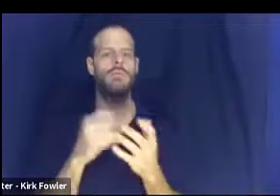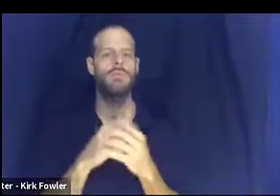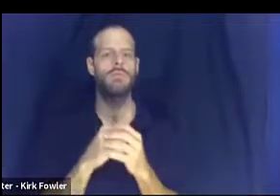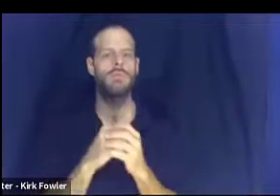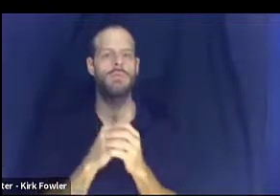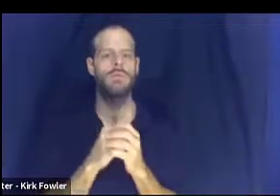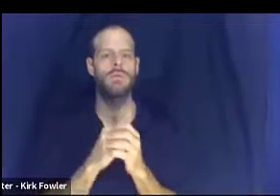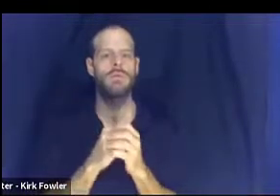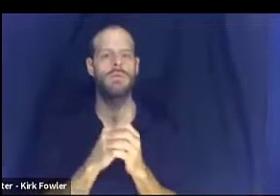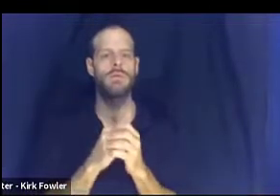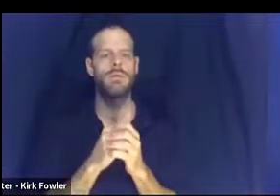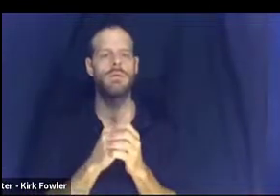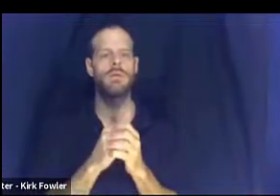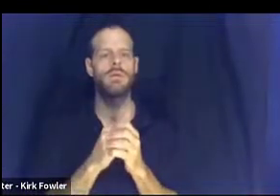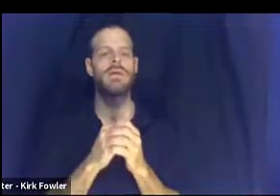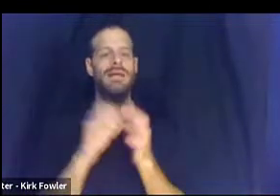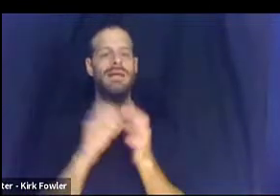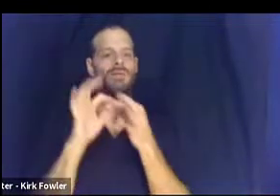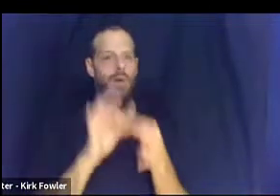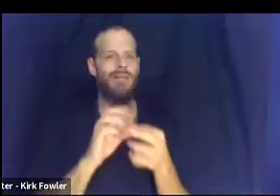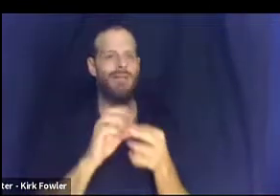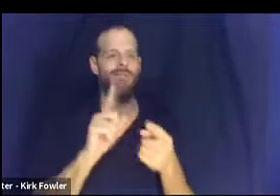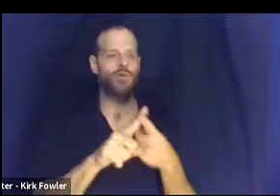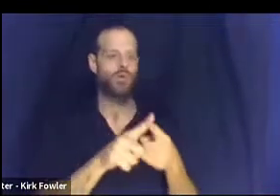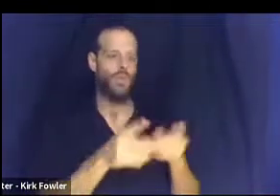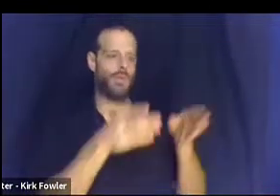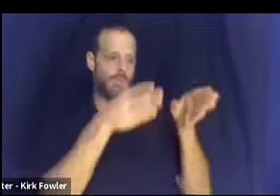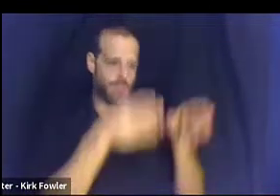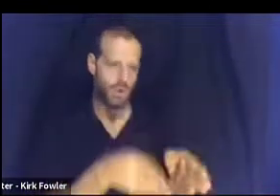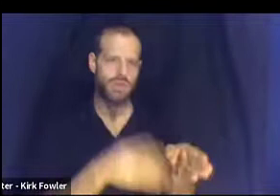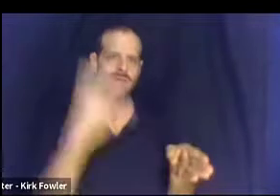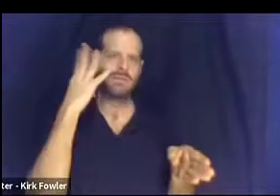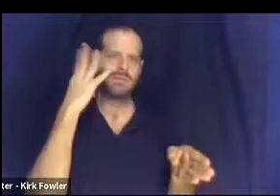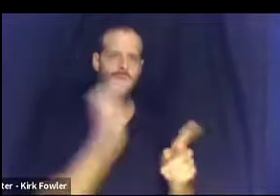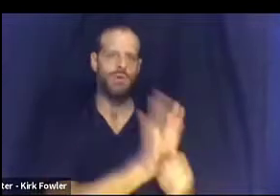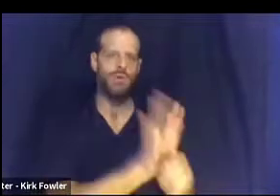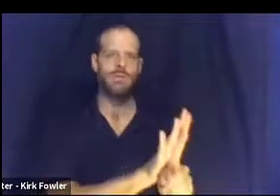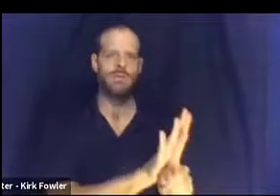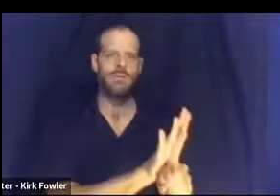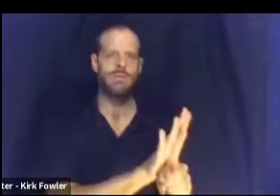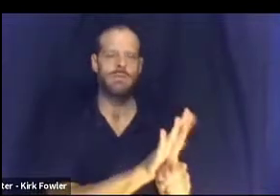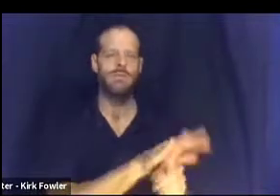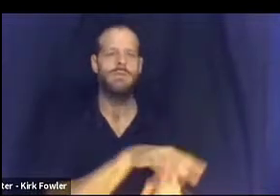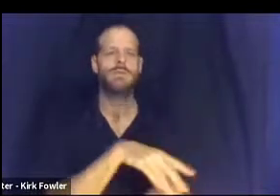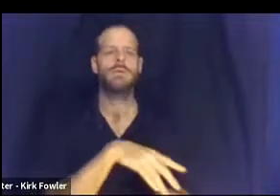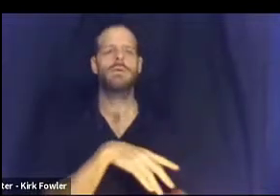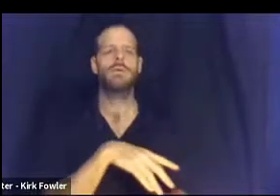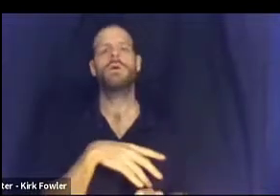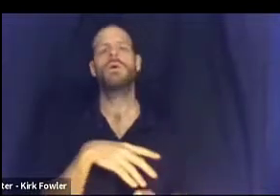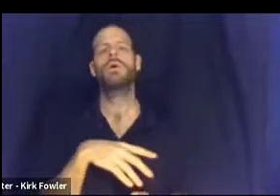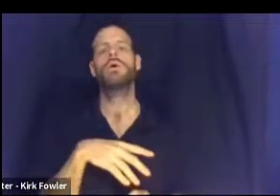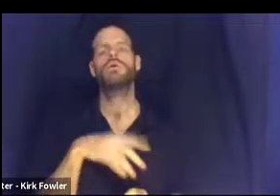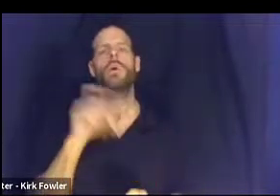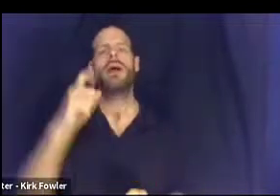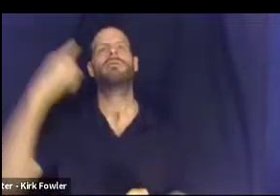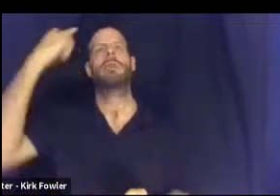It's totally relative to individual experience. So, in addition to being thoughtful about how complex,